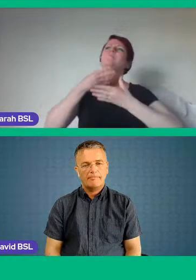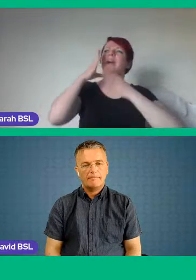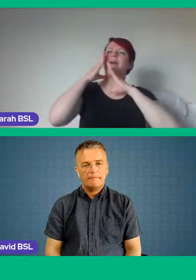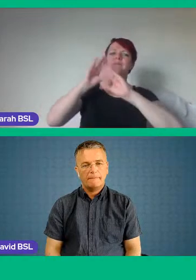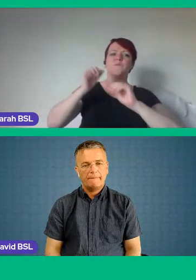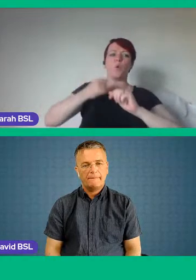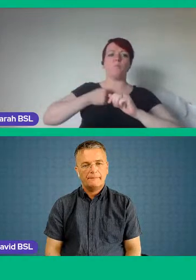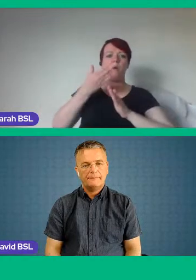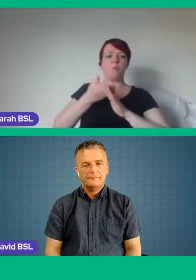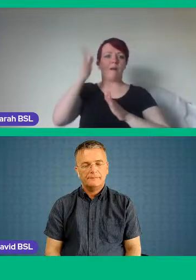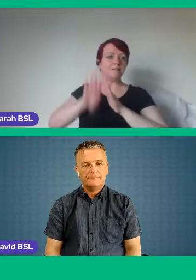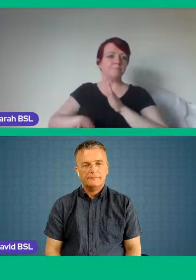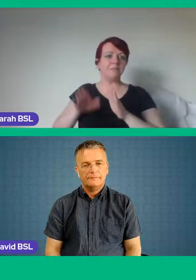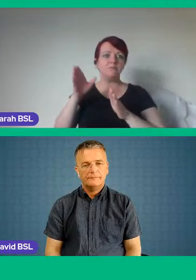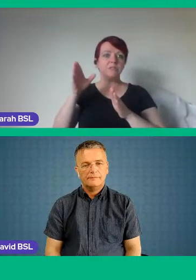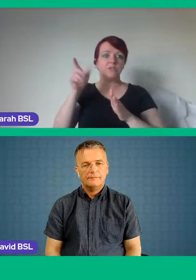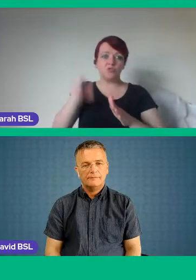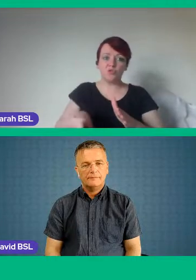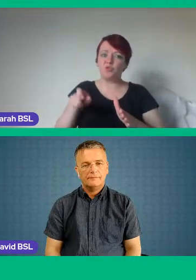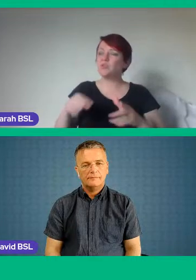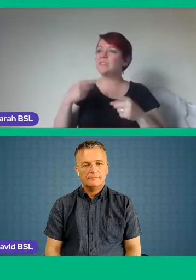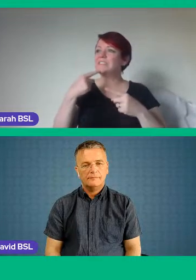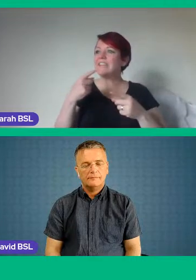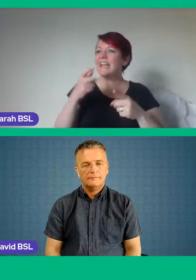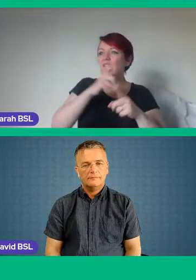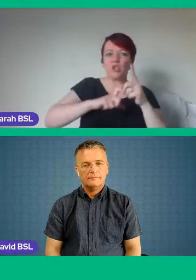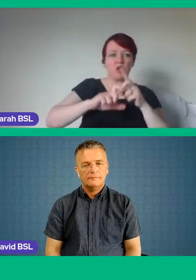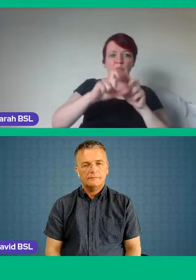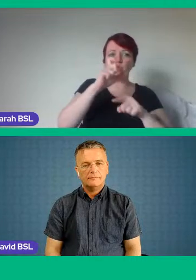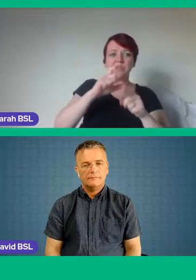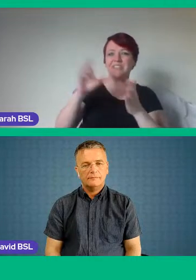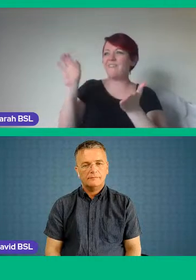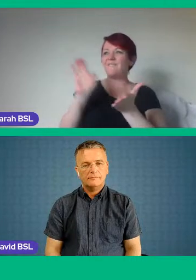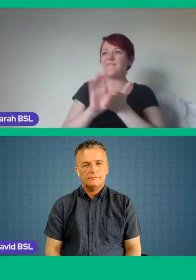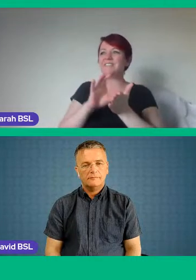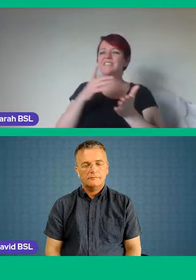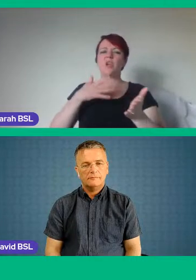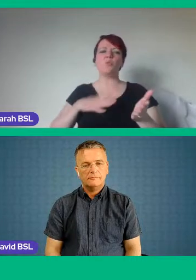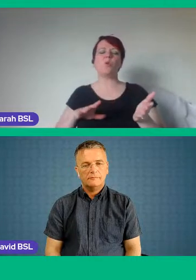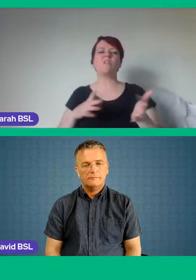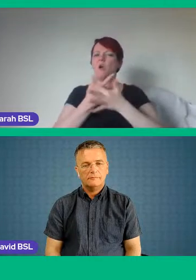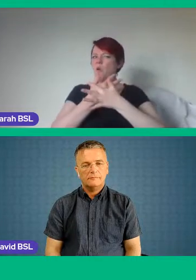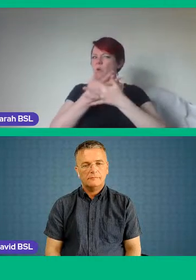, the thing with community funds is that they do not want a lot of highfalutin artistic